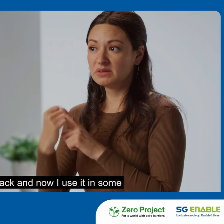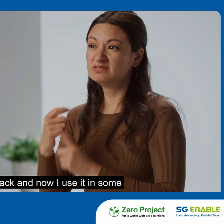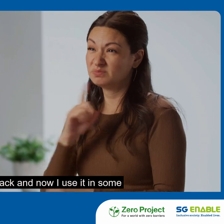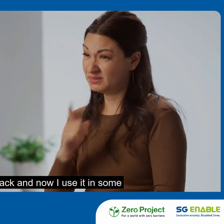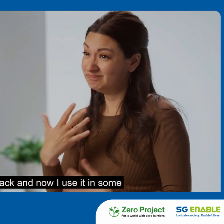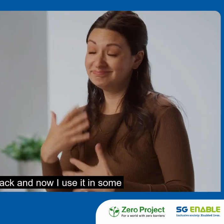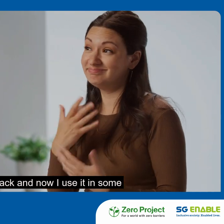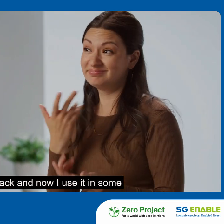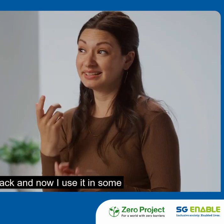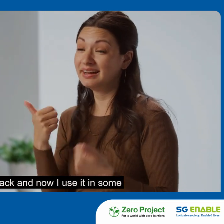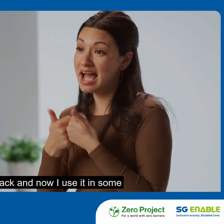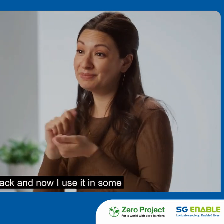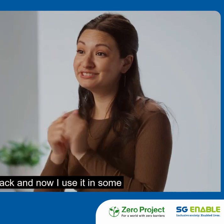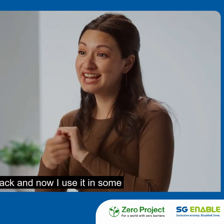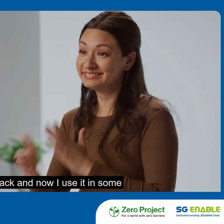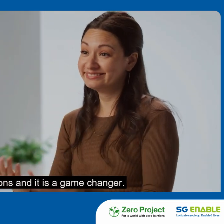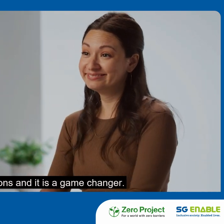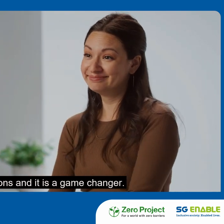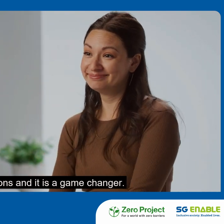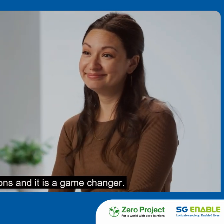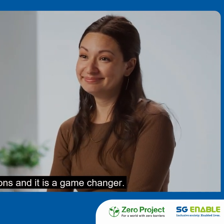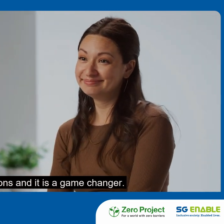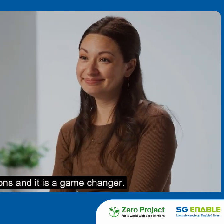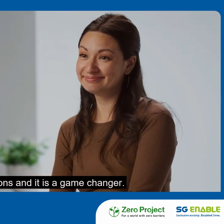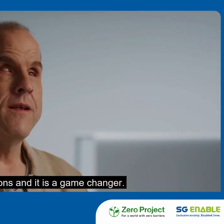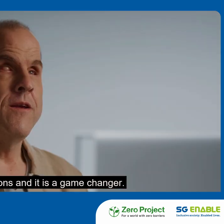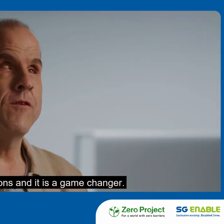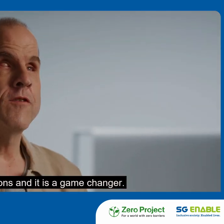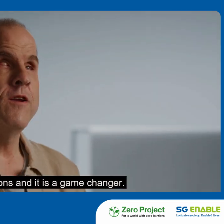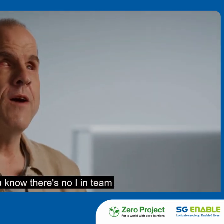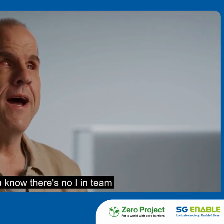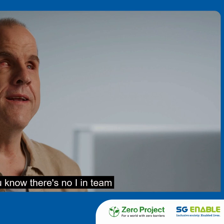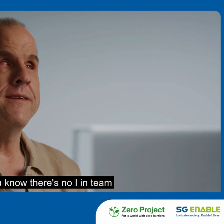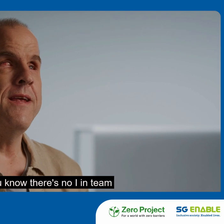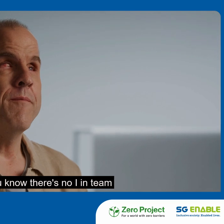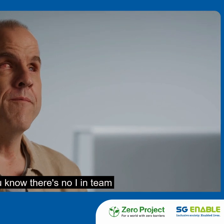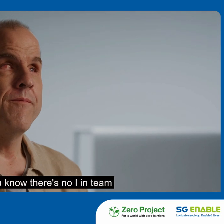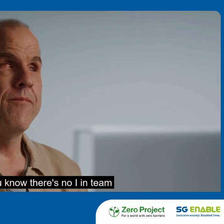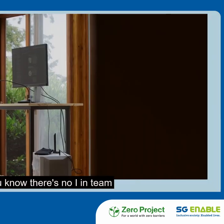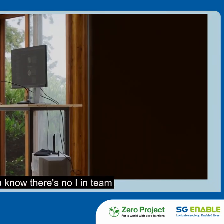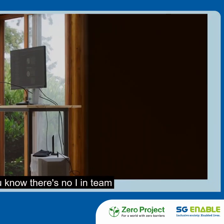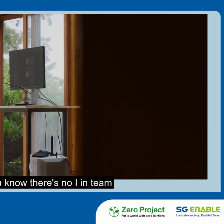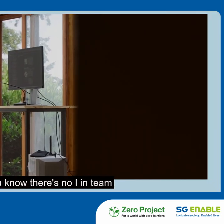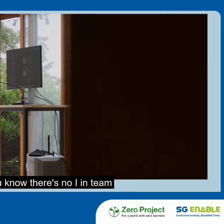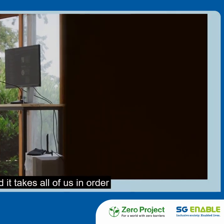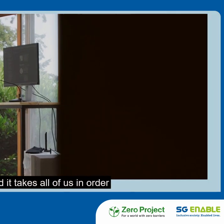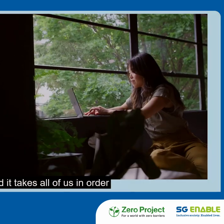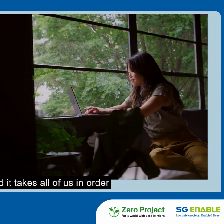it in some situations and it is a GameChanger you know there's no eye in team and it takes